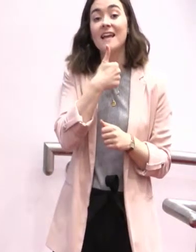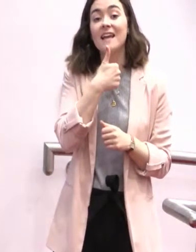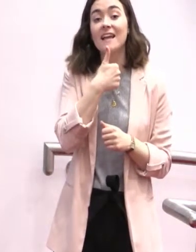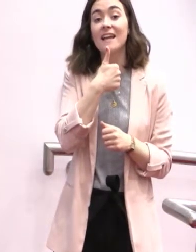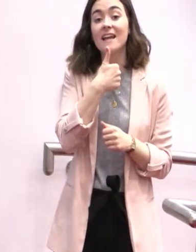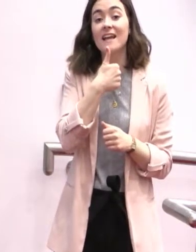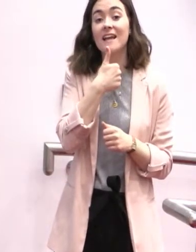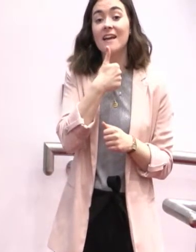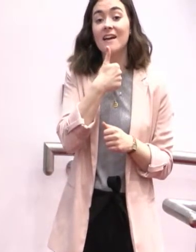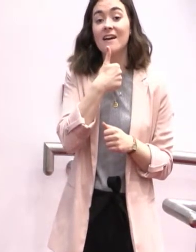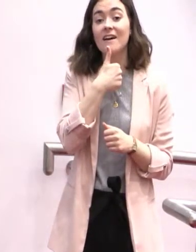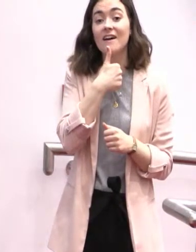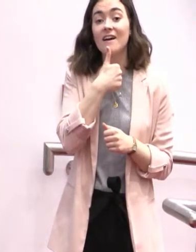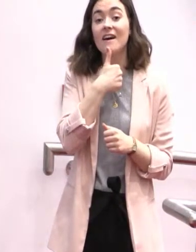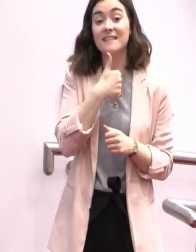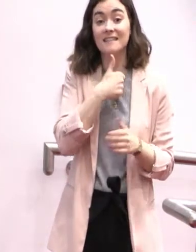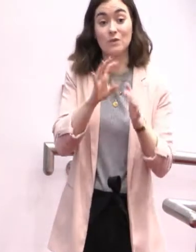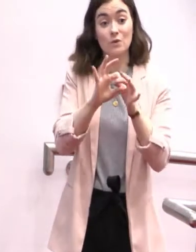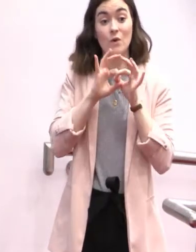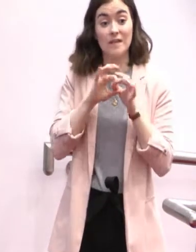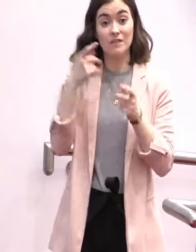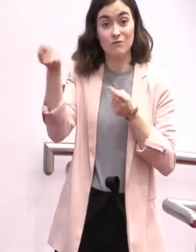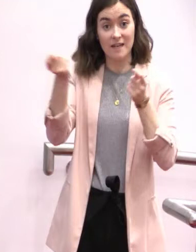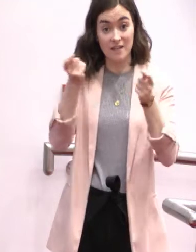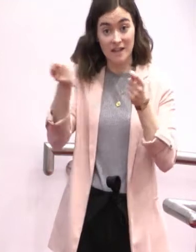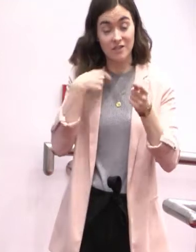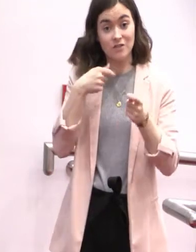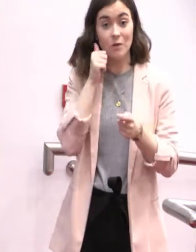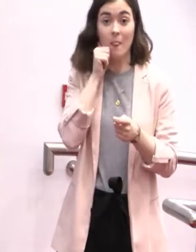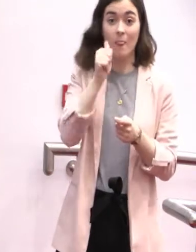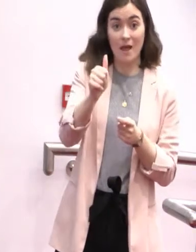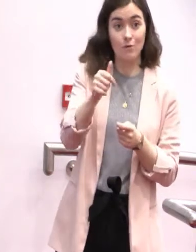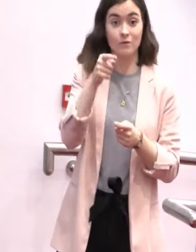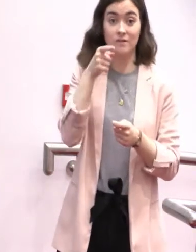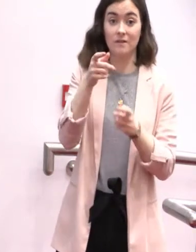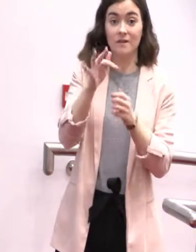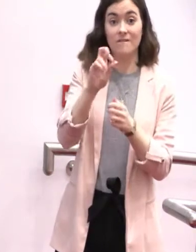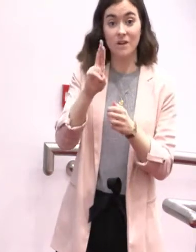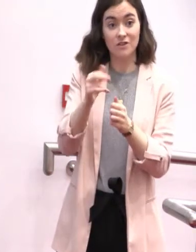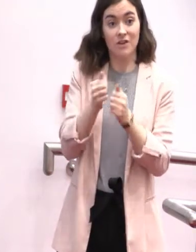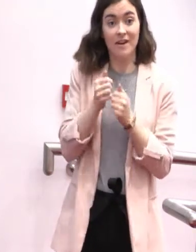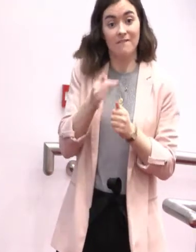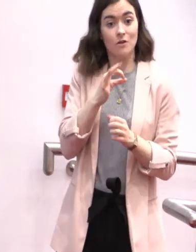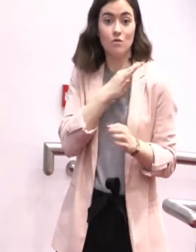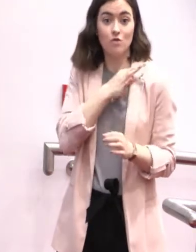Regulation, you are allowed to foster if you are in good health, with a stable income,